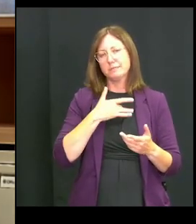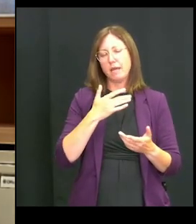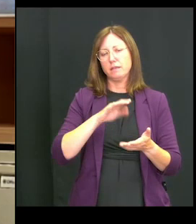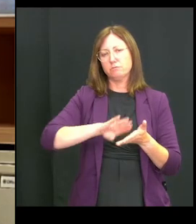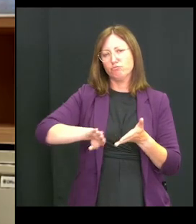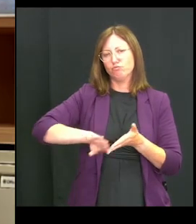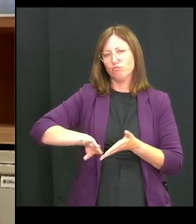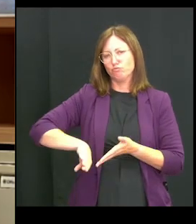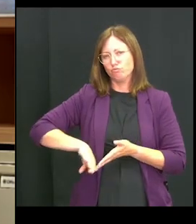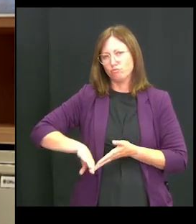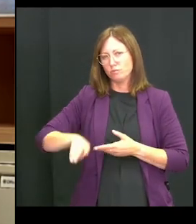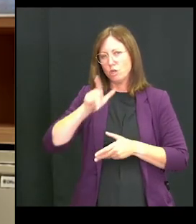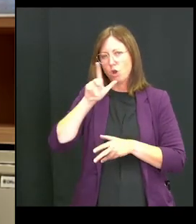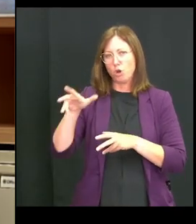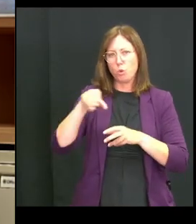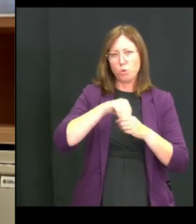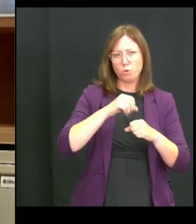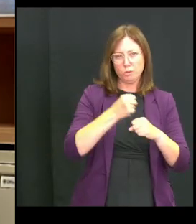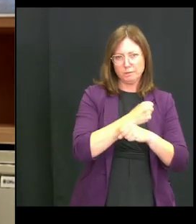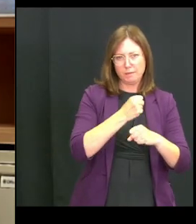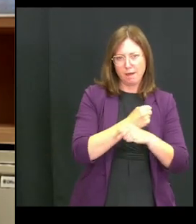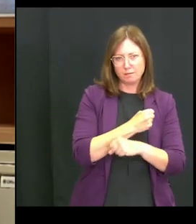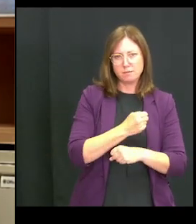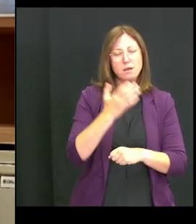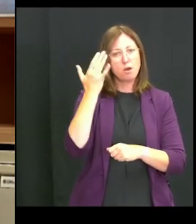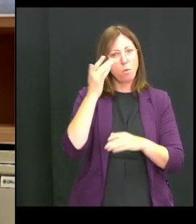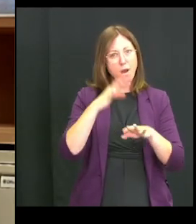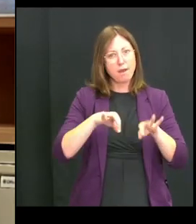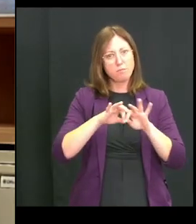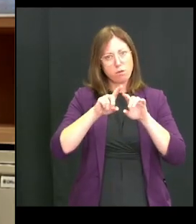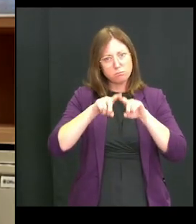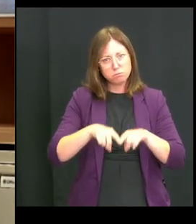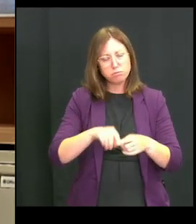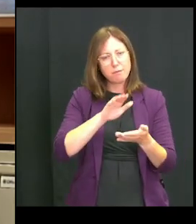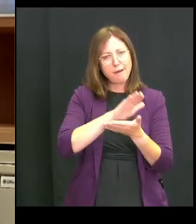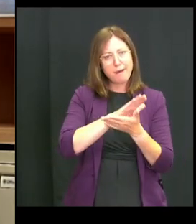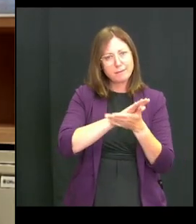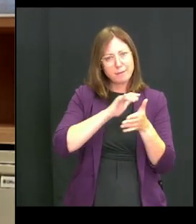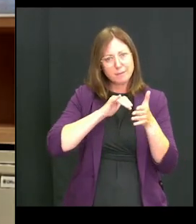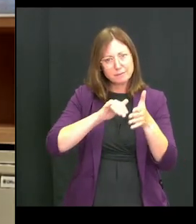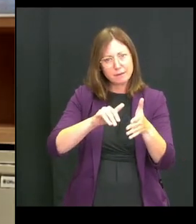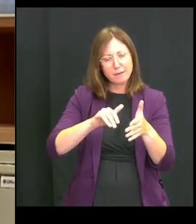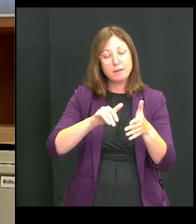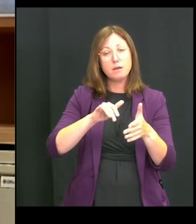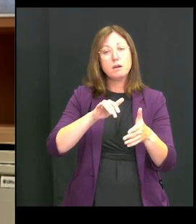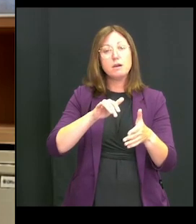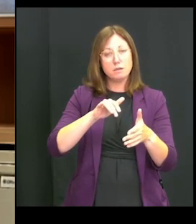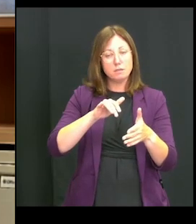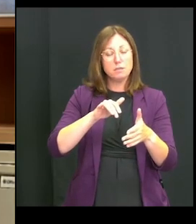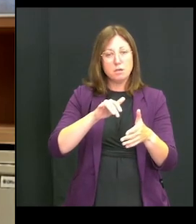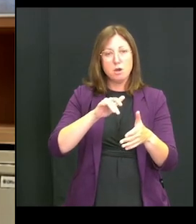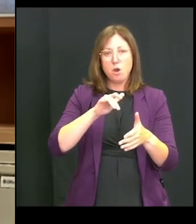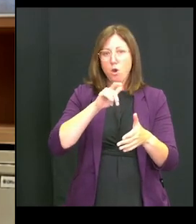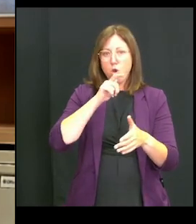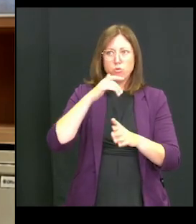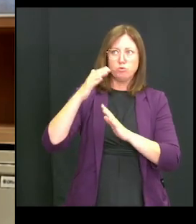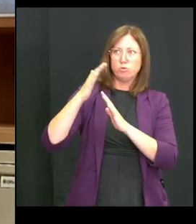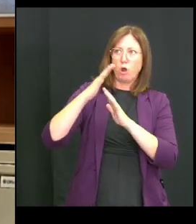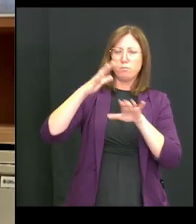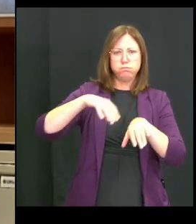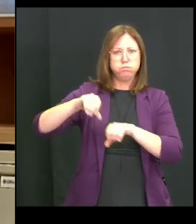And that's why relying on an academic study done by the best discipline when crafting